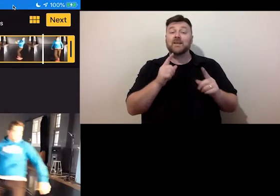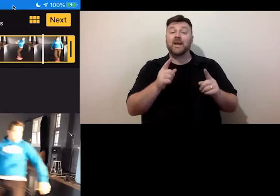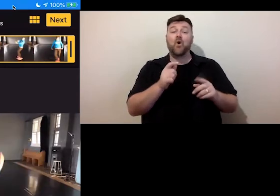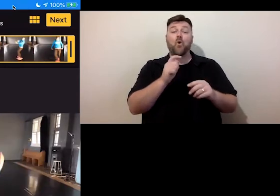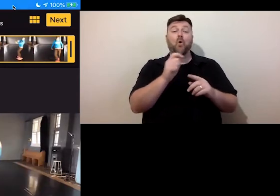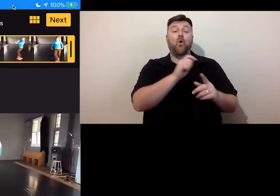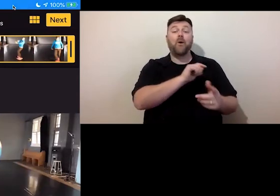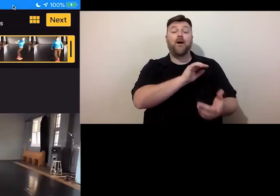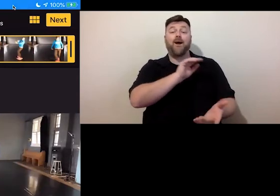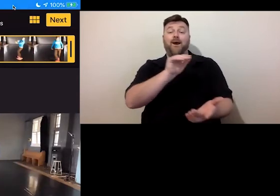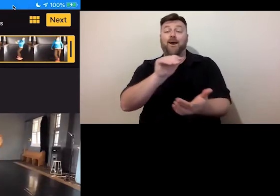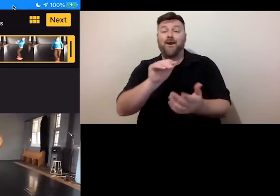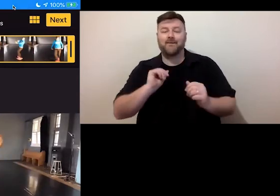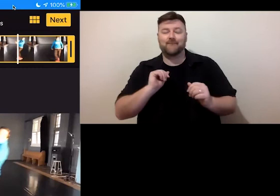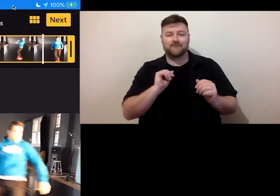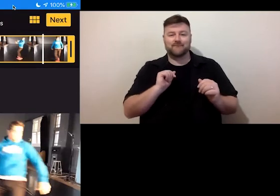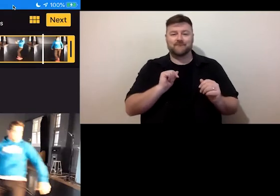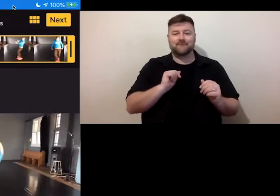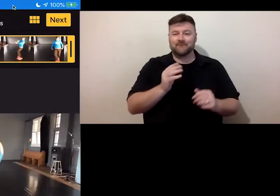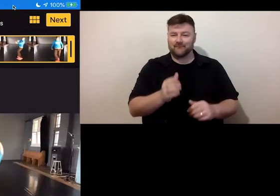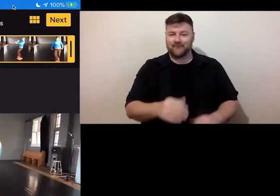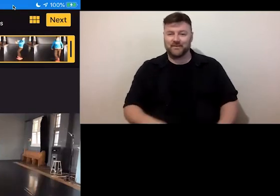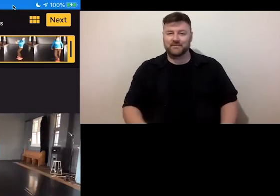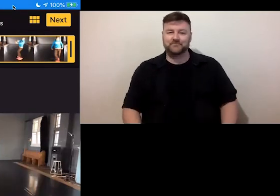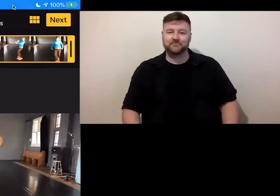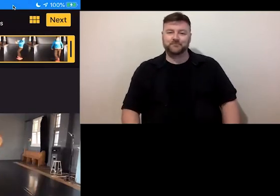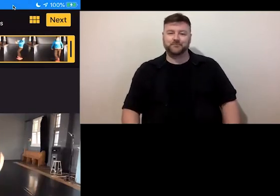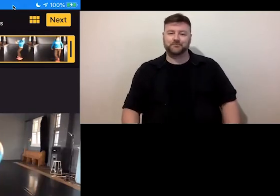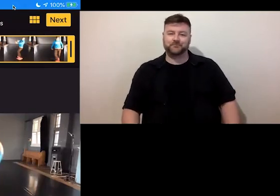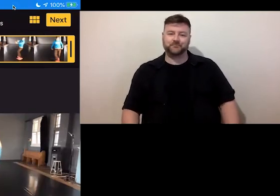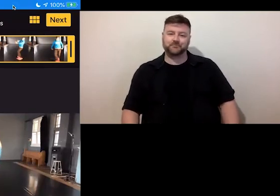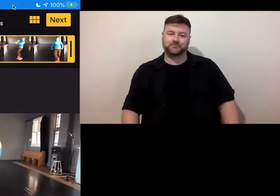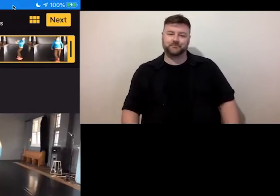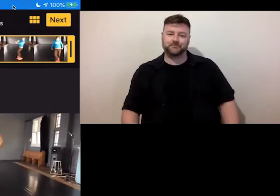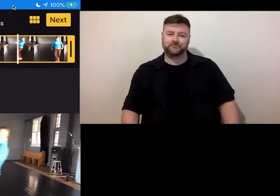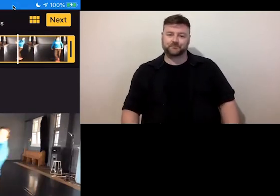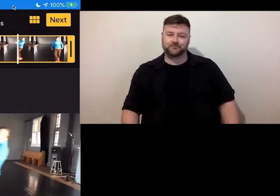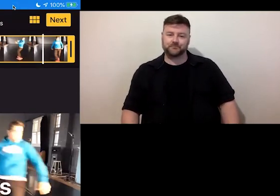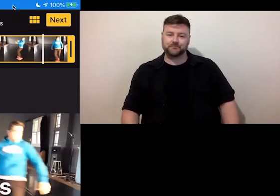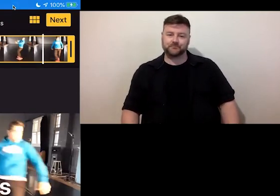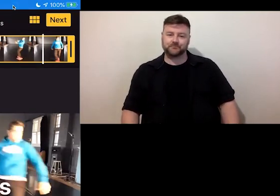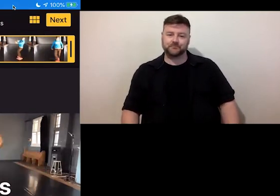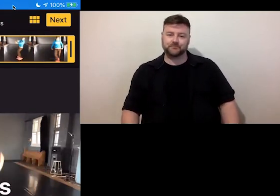I'll speed that up again.